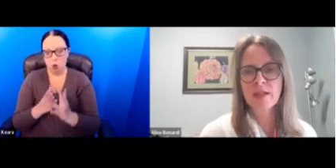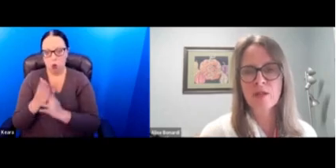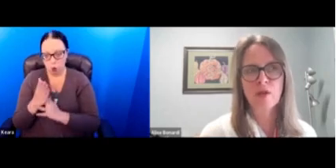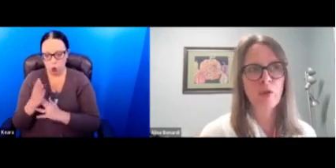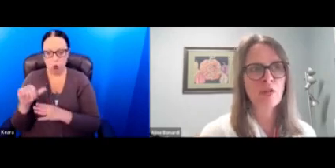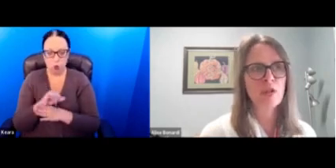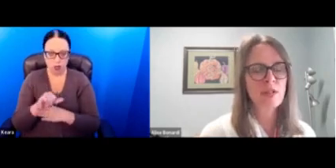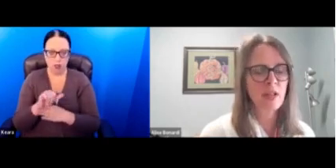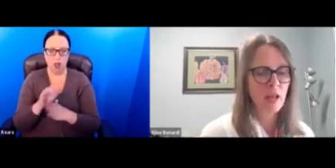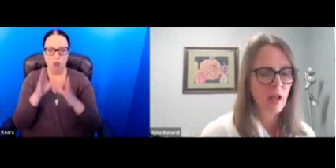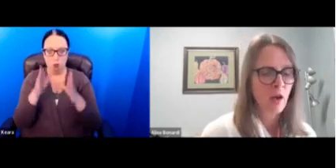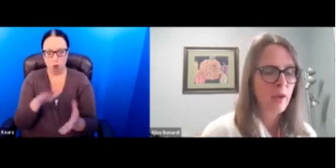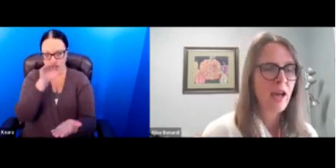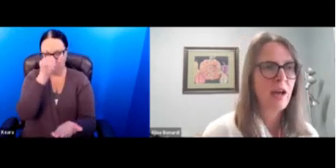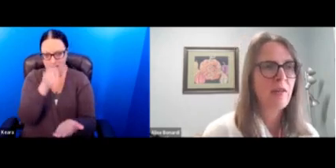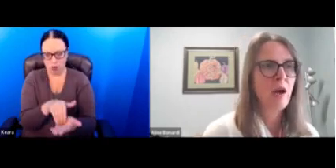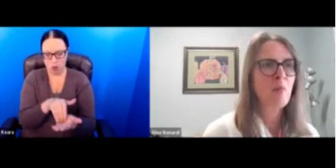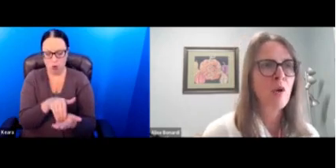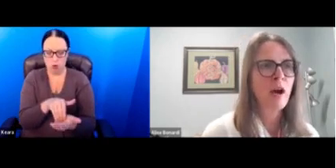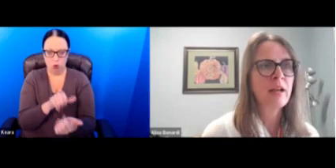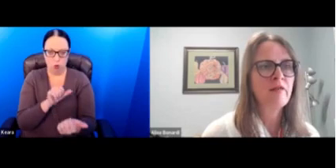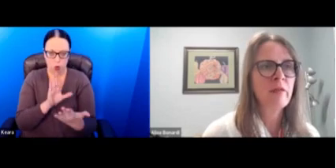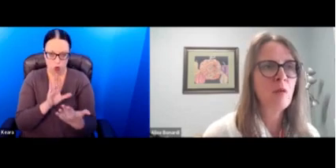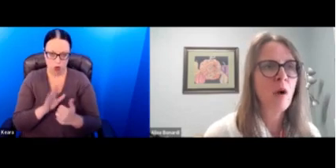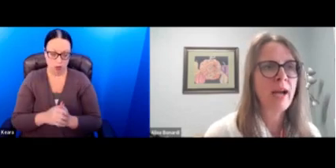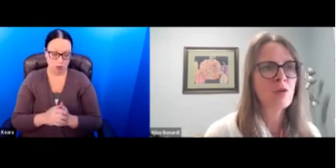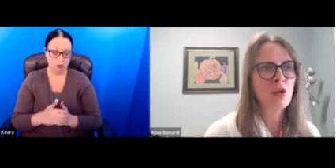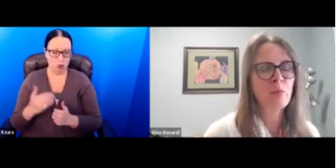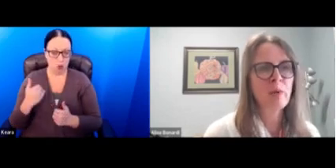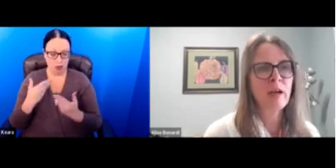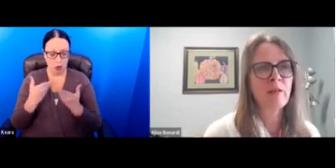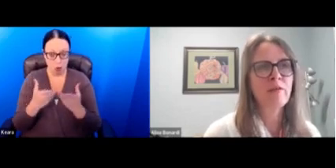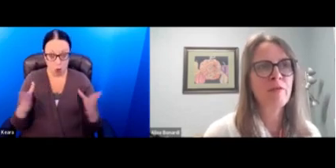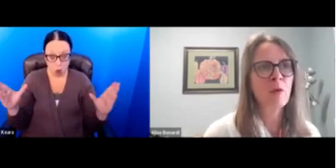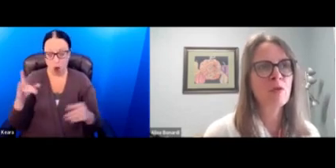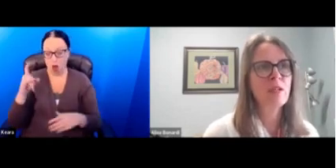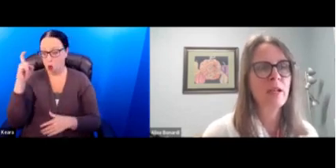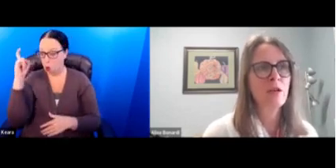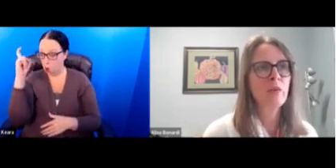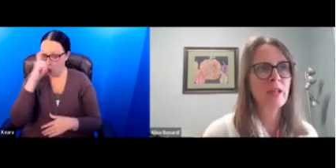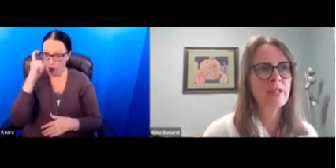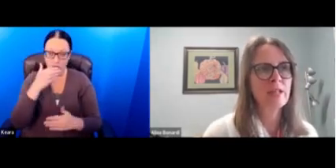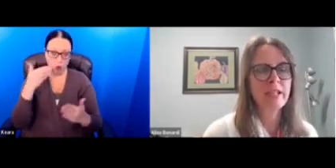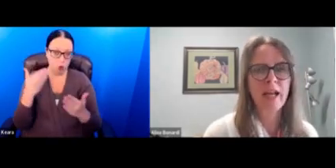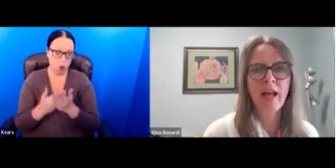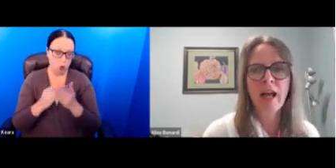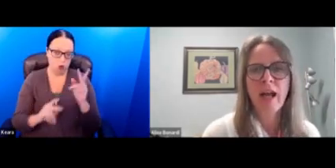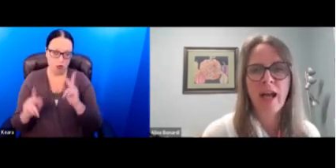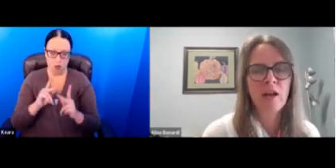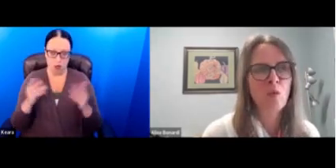Centered approaches. We have a broad and very wise group of folks here with us today. And